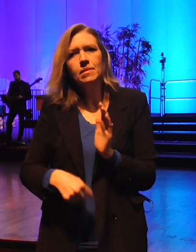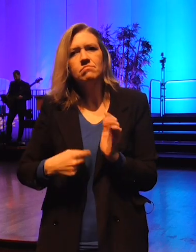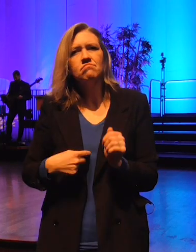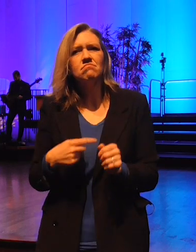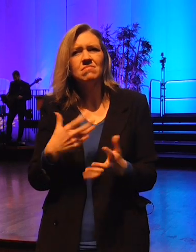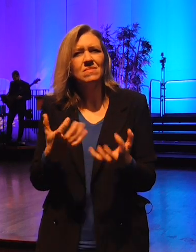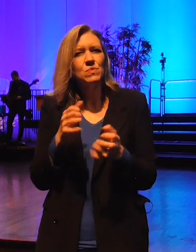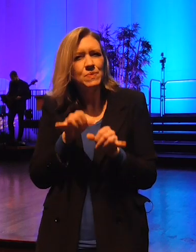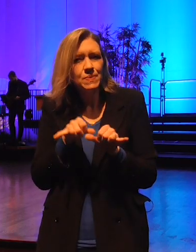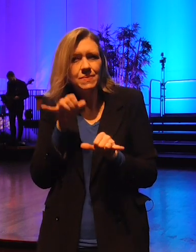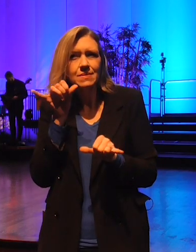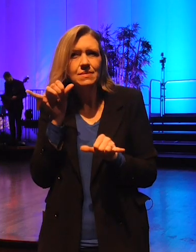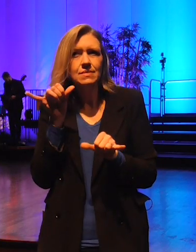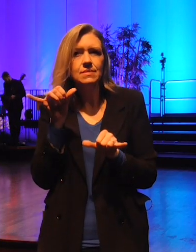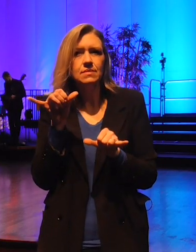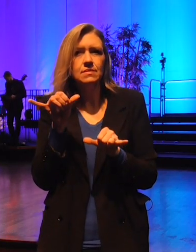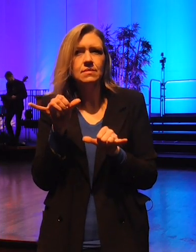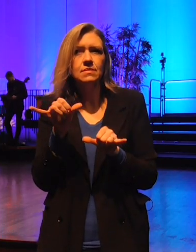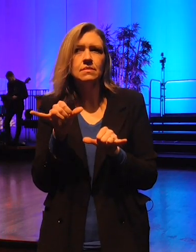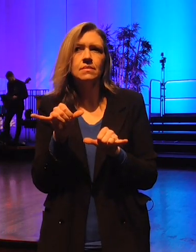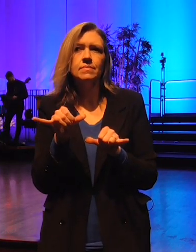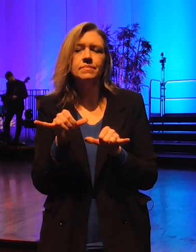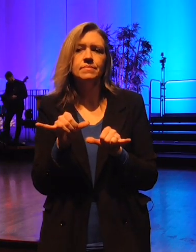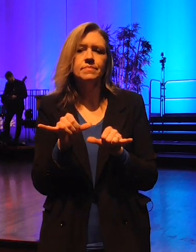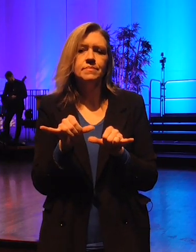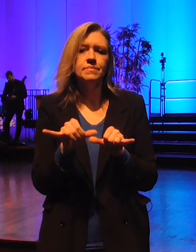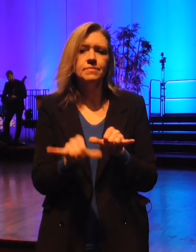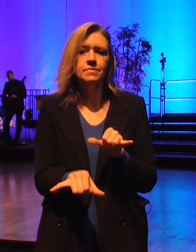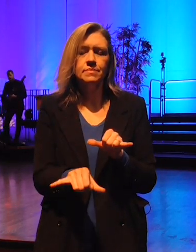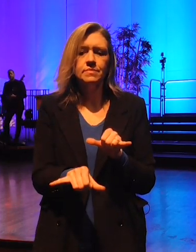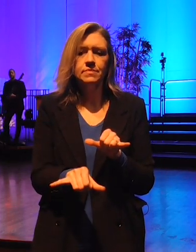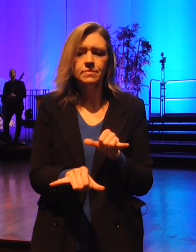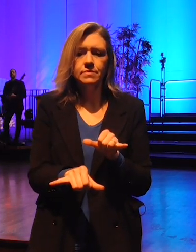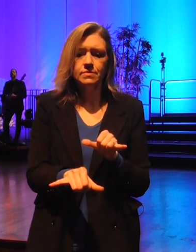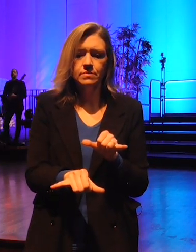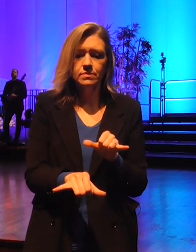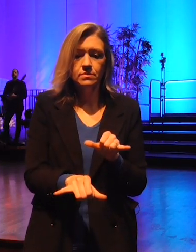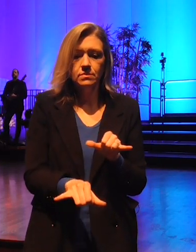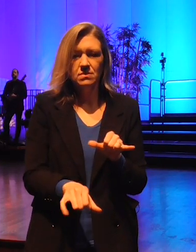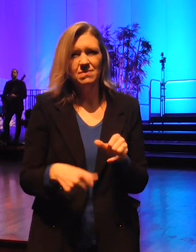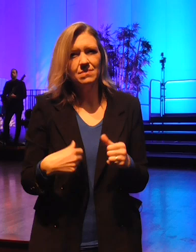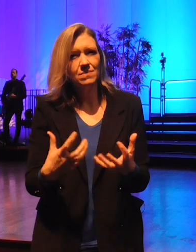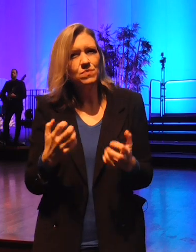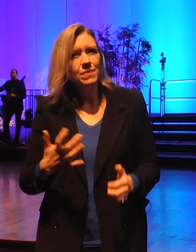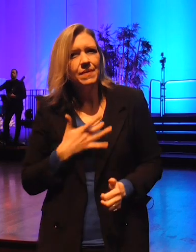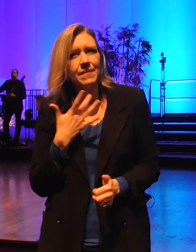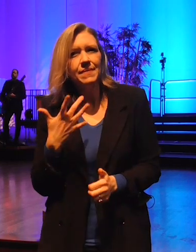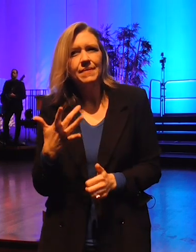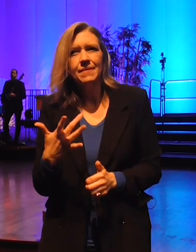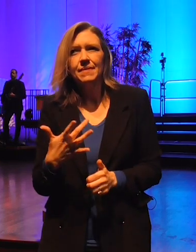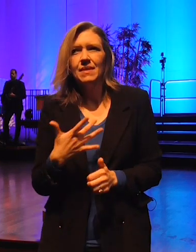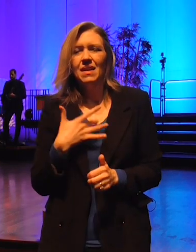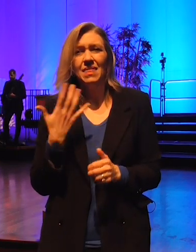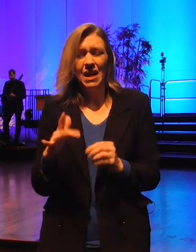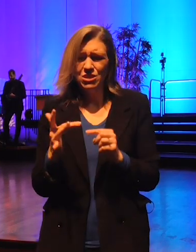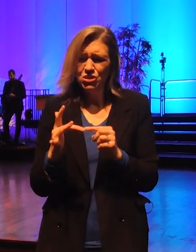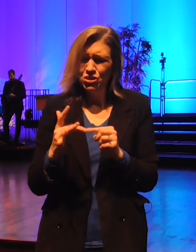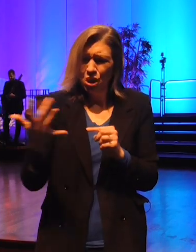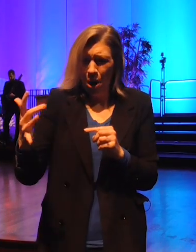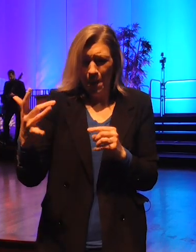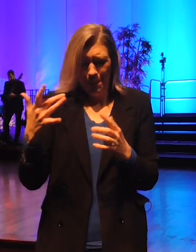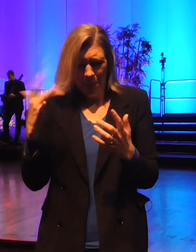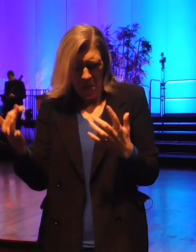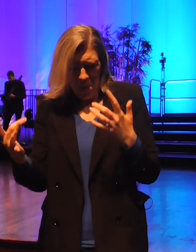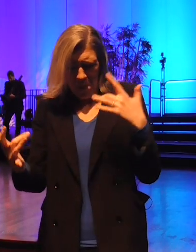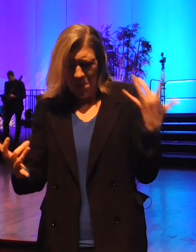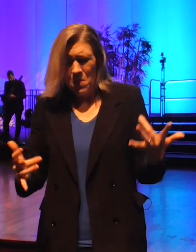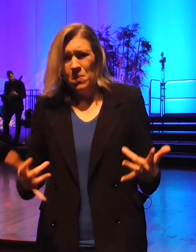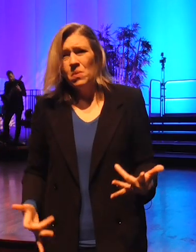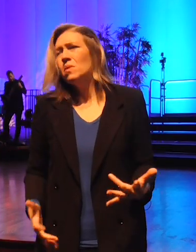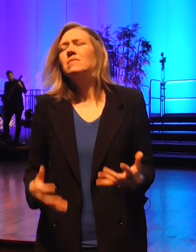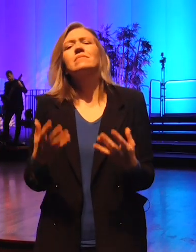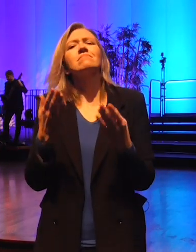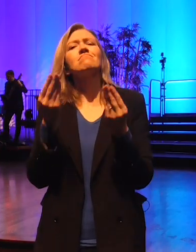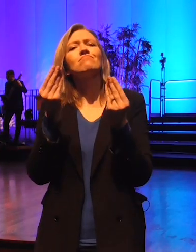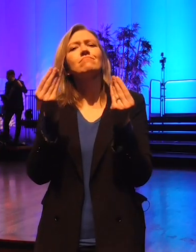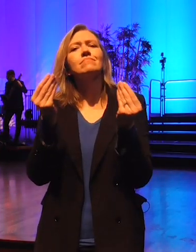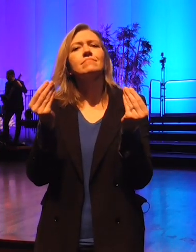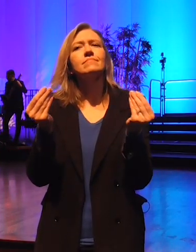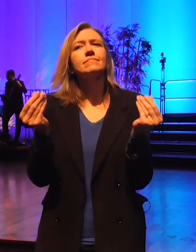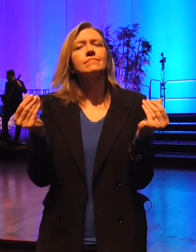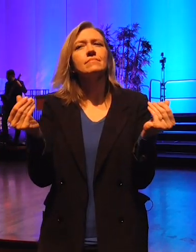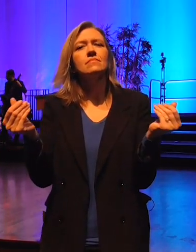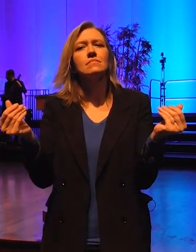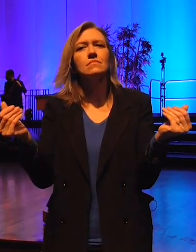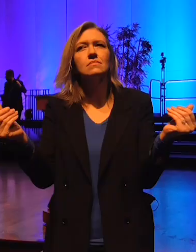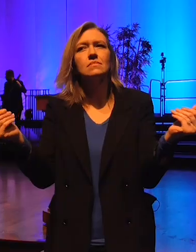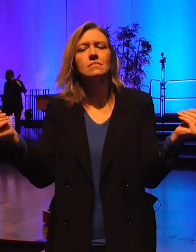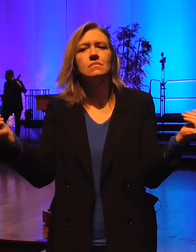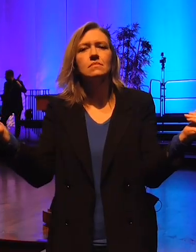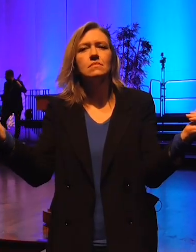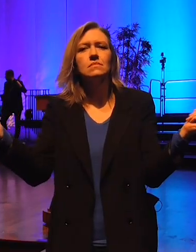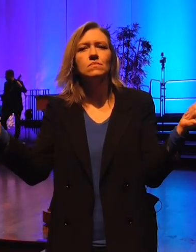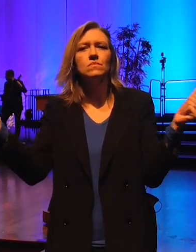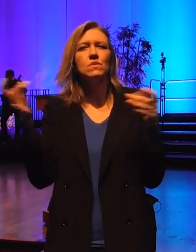stay and feel the sharpest and just wash away but when I